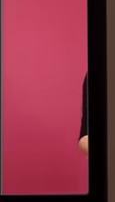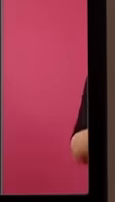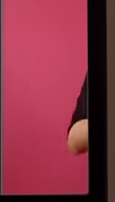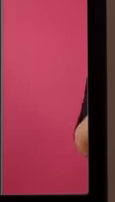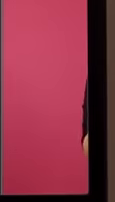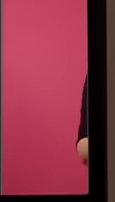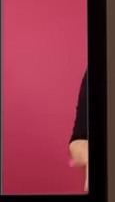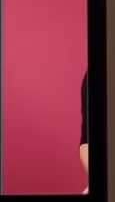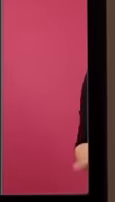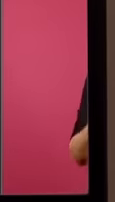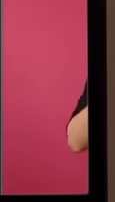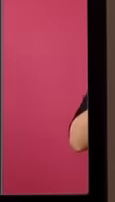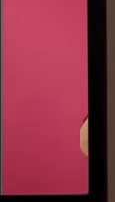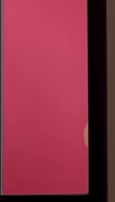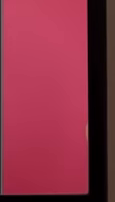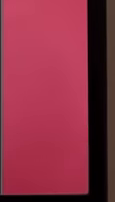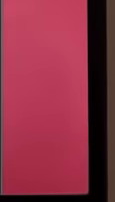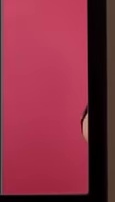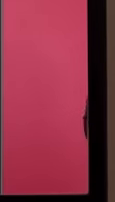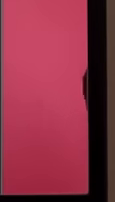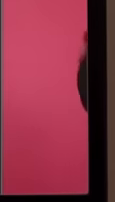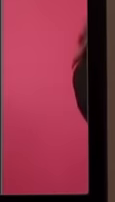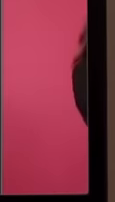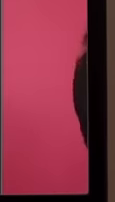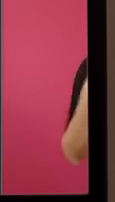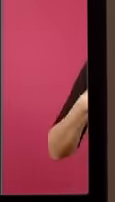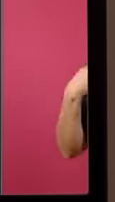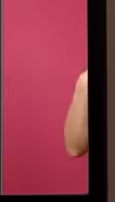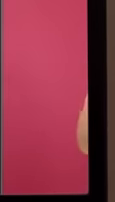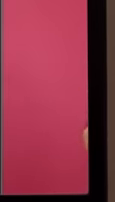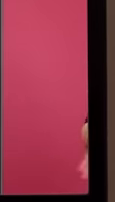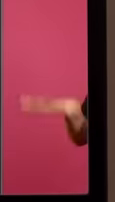Hey, what's the deal, do you have to vote to get them to vote, and many people had to put Salinas and Cedillo in jail,